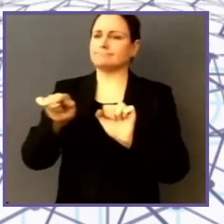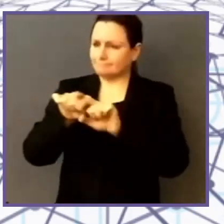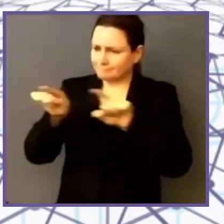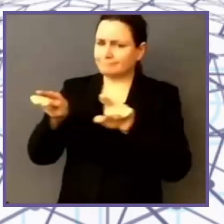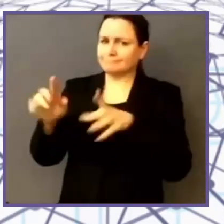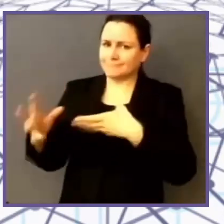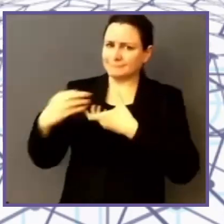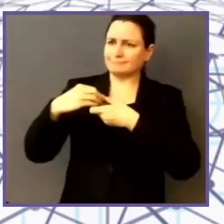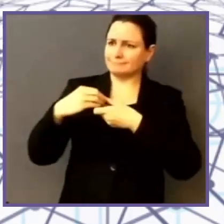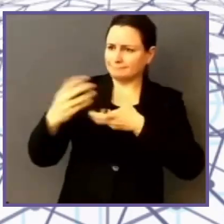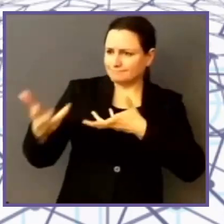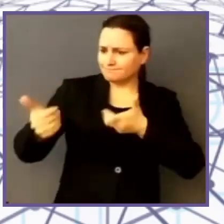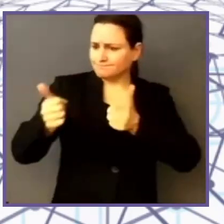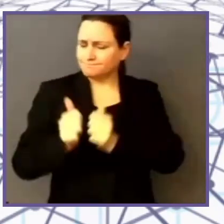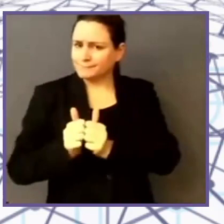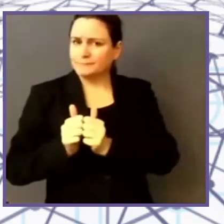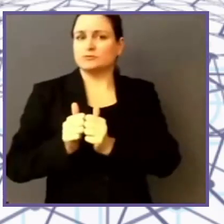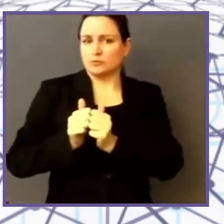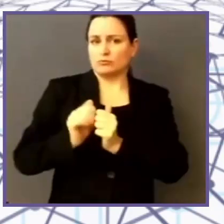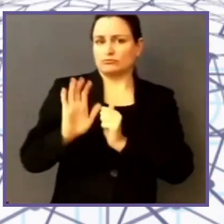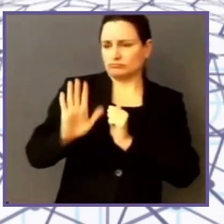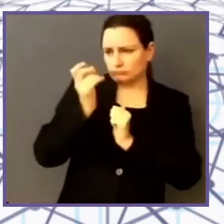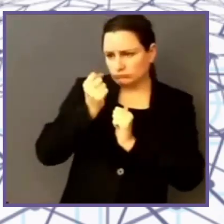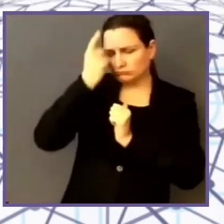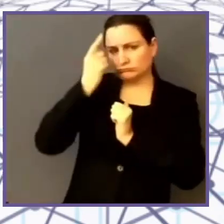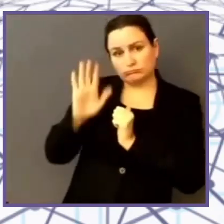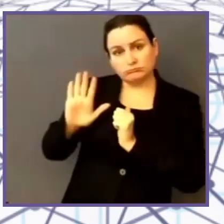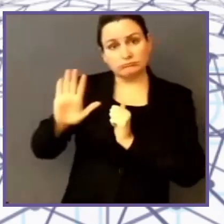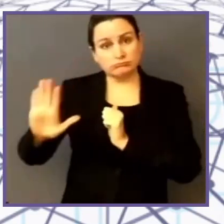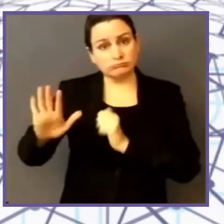and the context in which we they would use or want to use their AT.